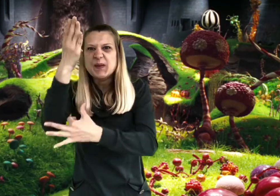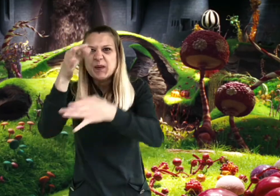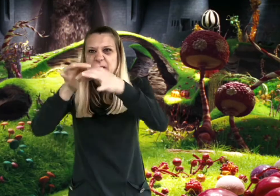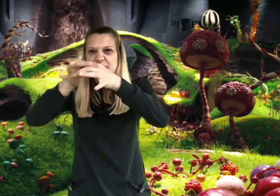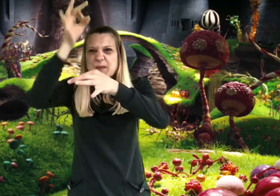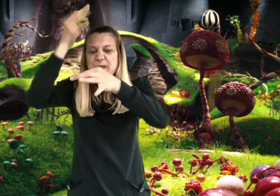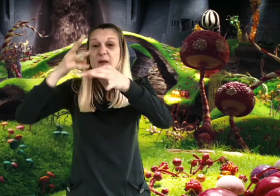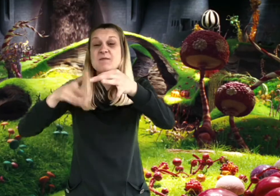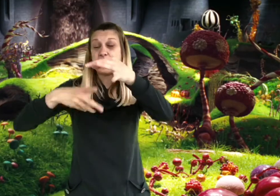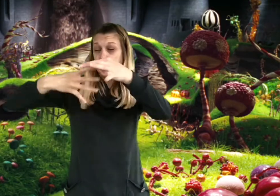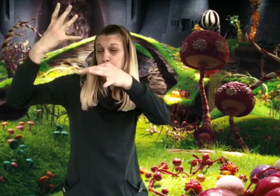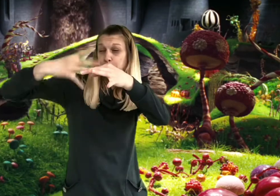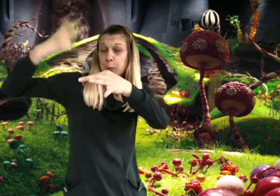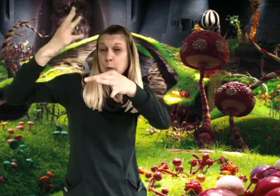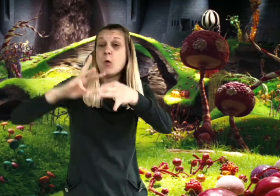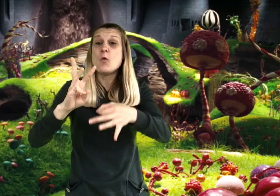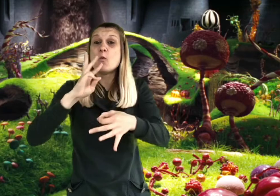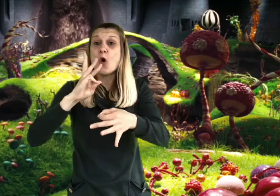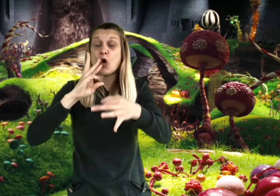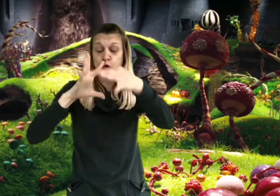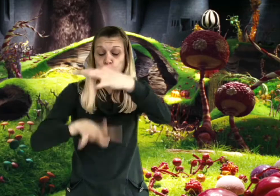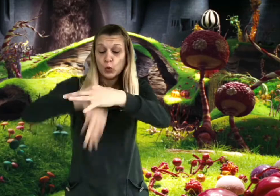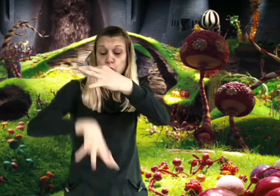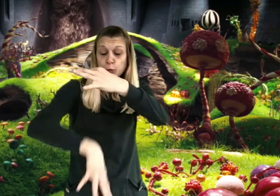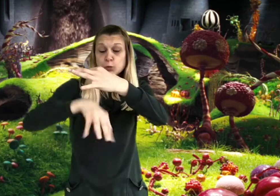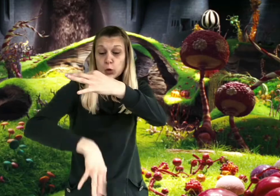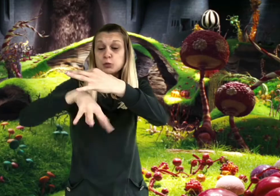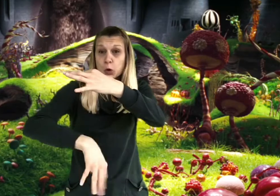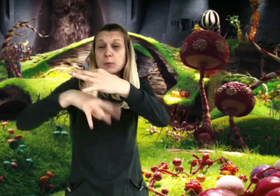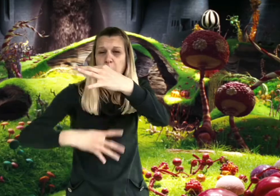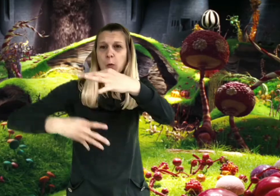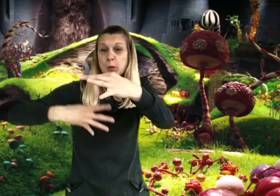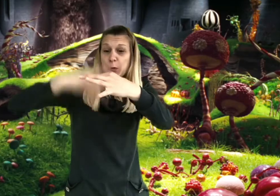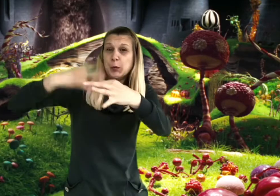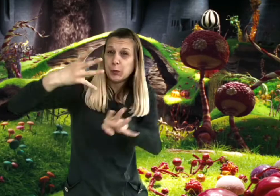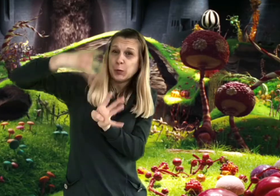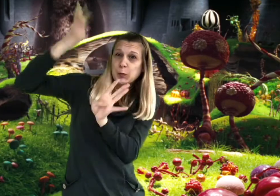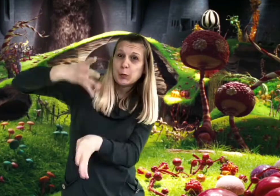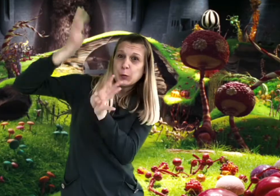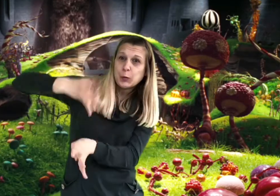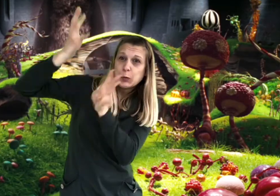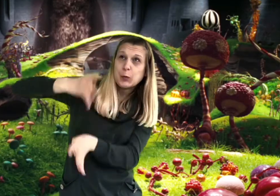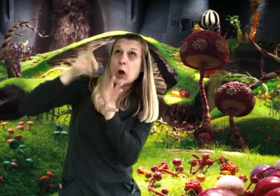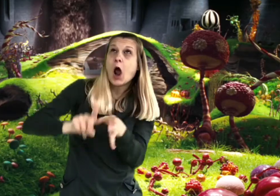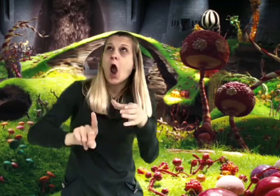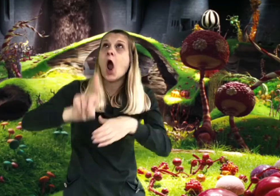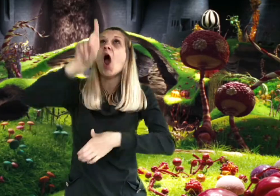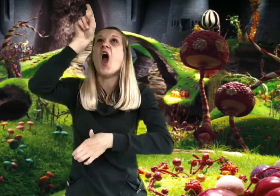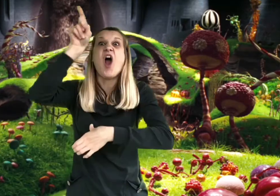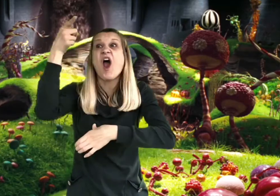from the river. They were made of glass, you could see the liquid flowing